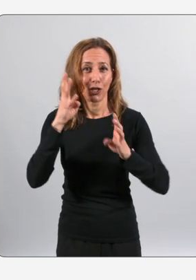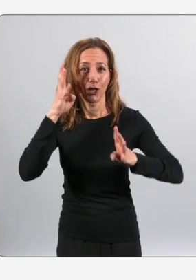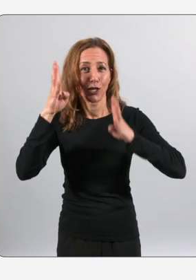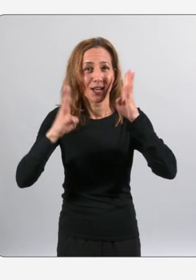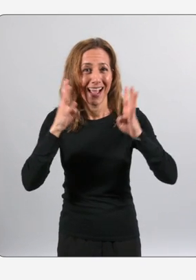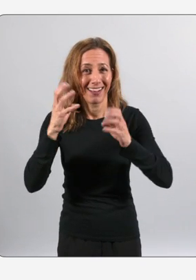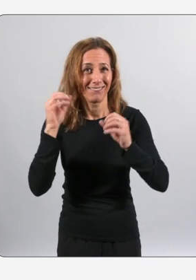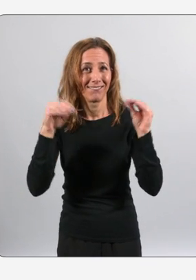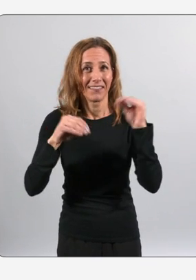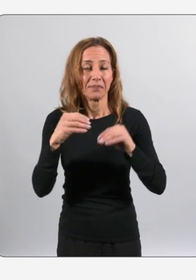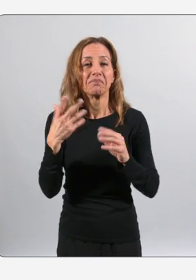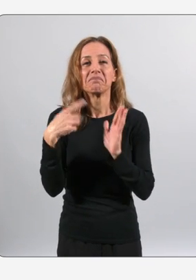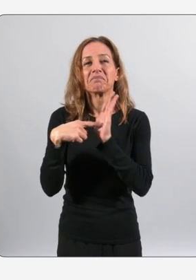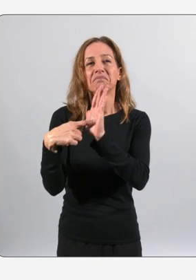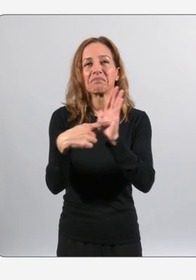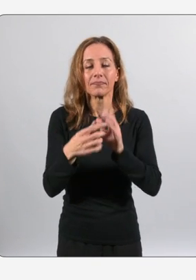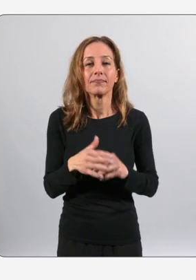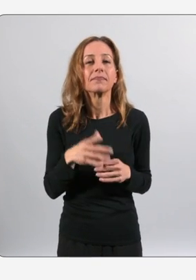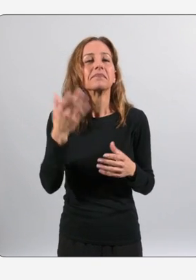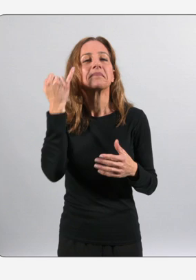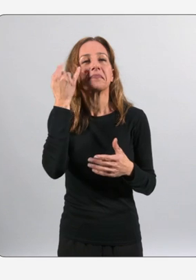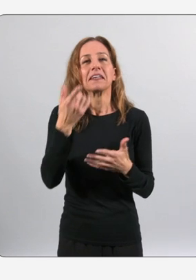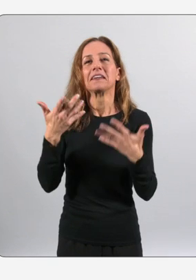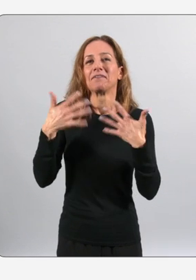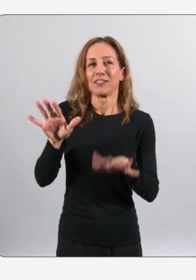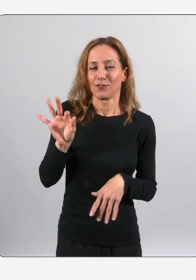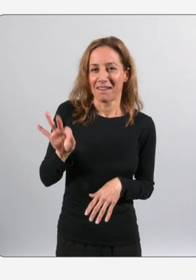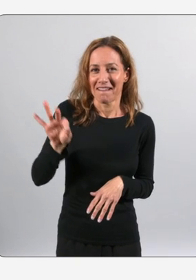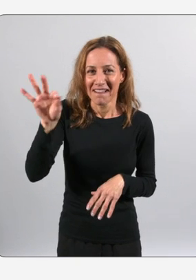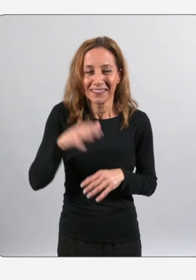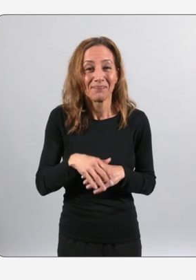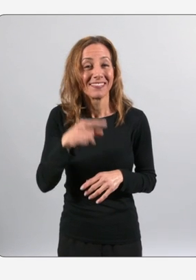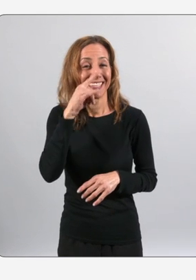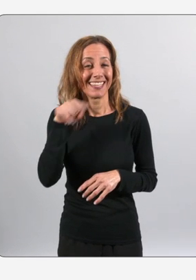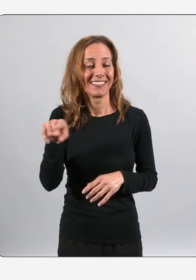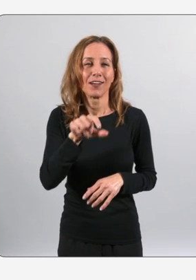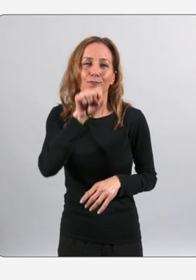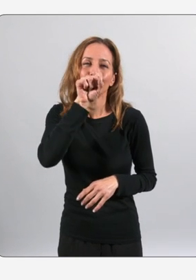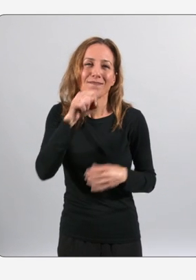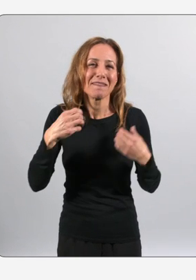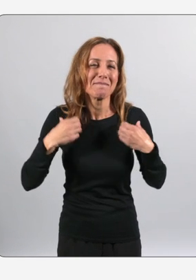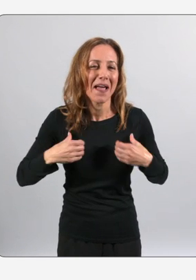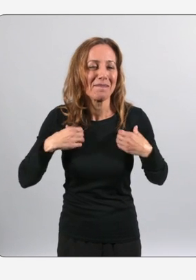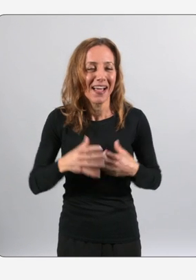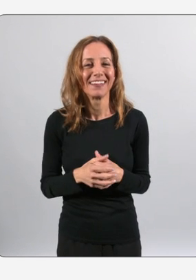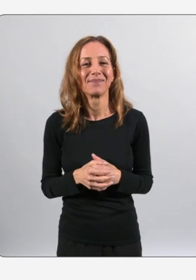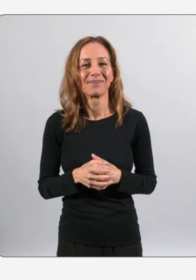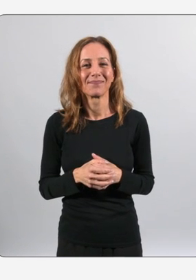Let's say you're done with the hiking. Kids love the backpack. And now you want to do something more adventurous.